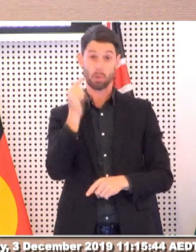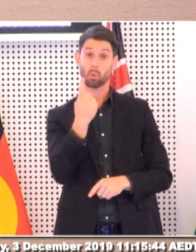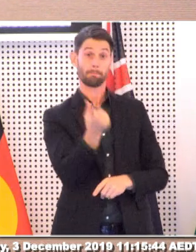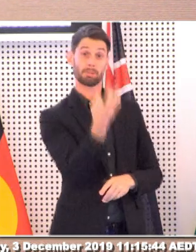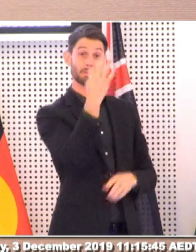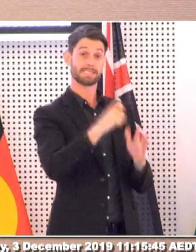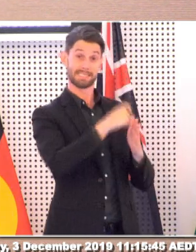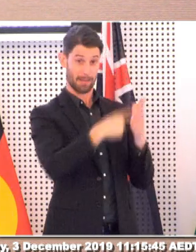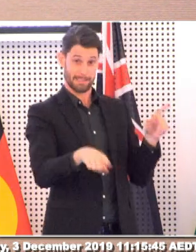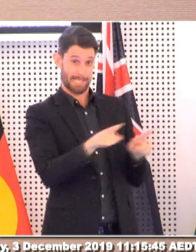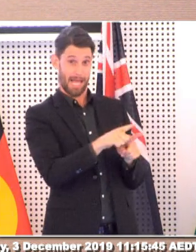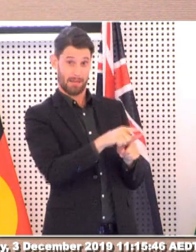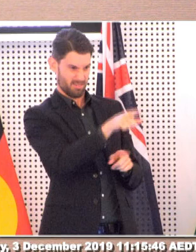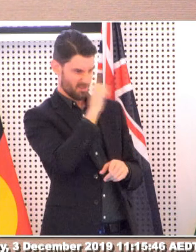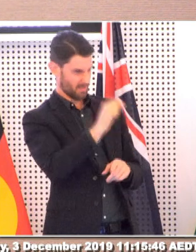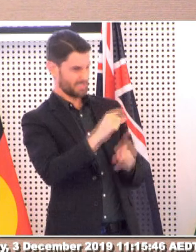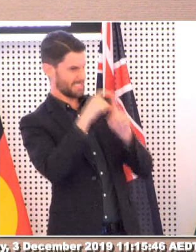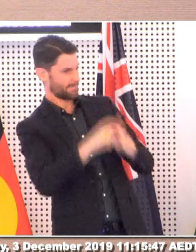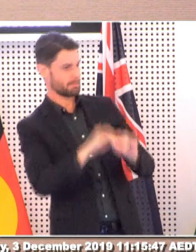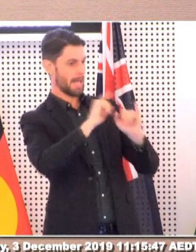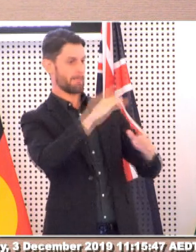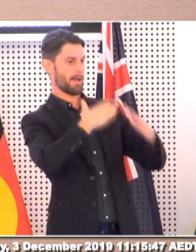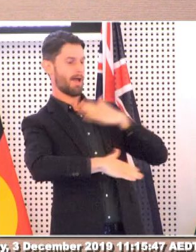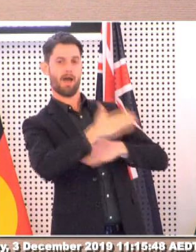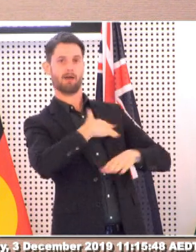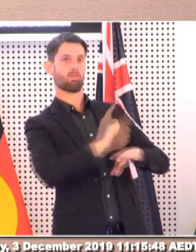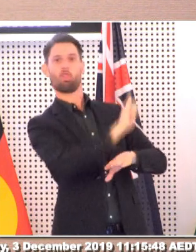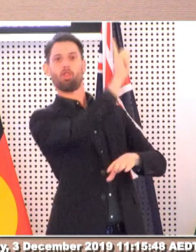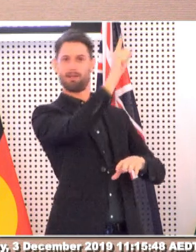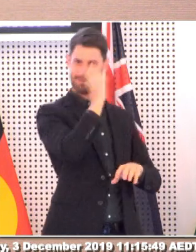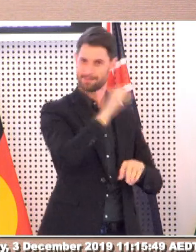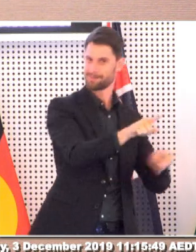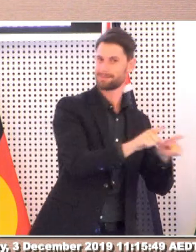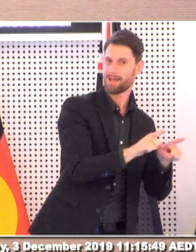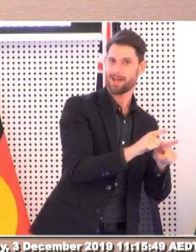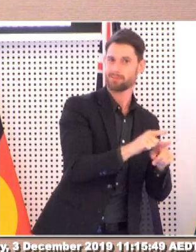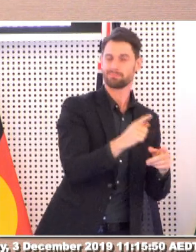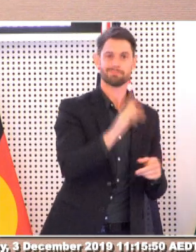And when we live in circumstances with other people, we can be frustrated and we